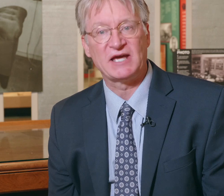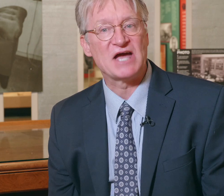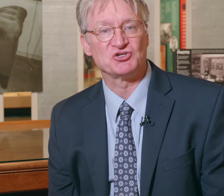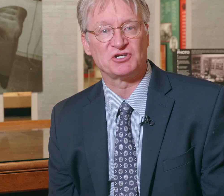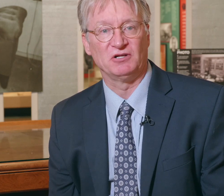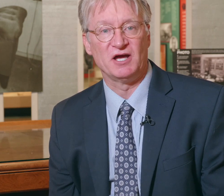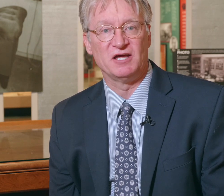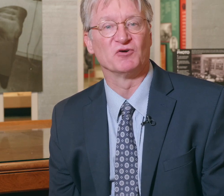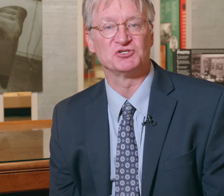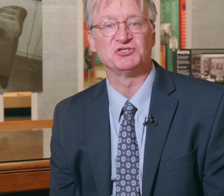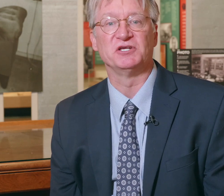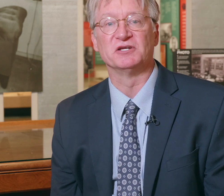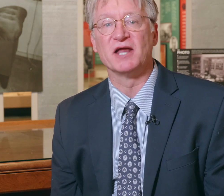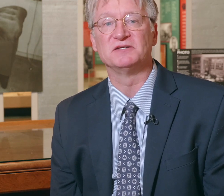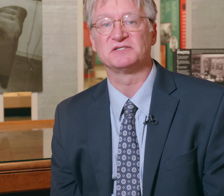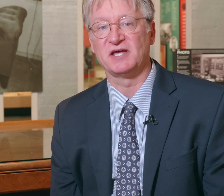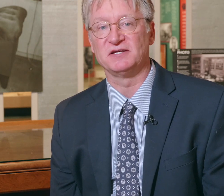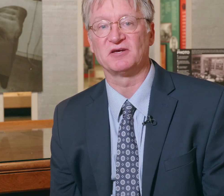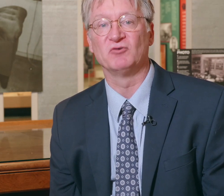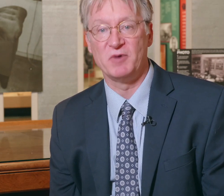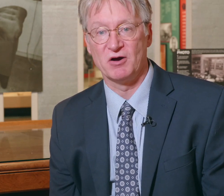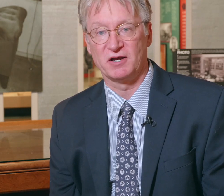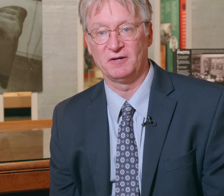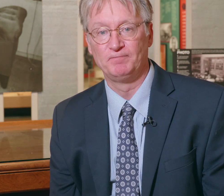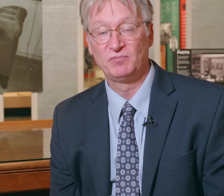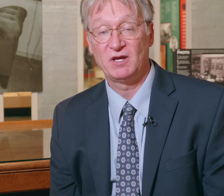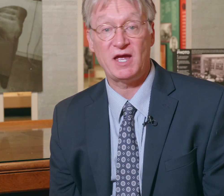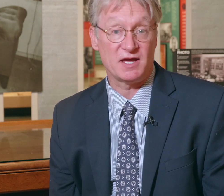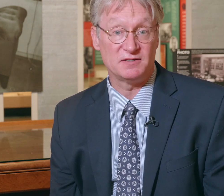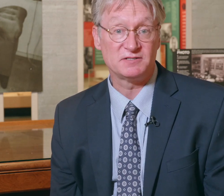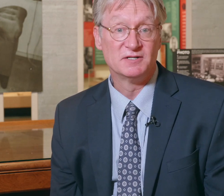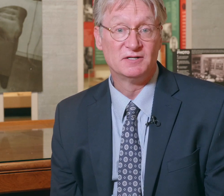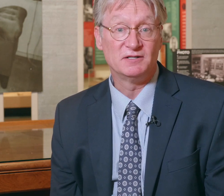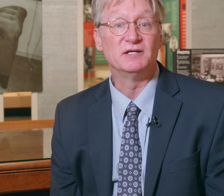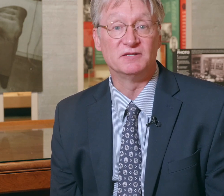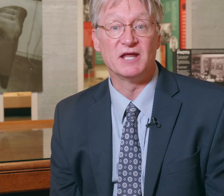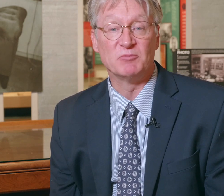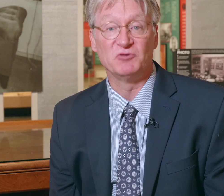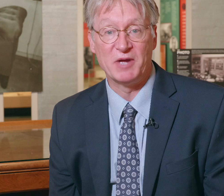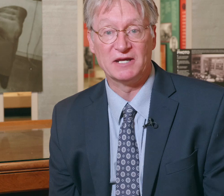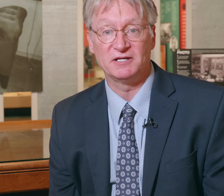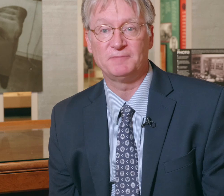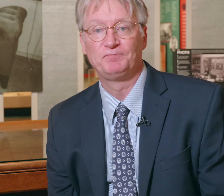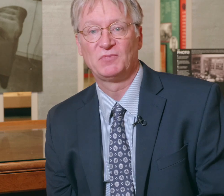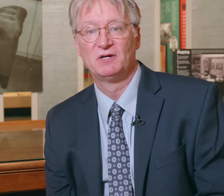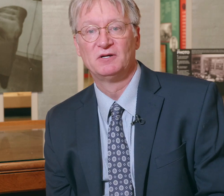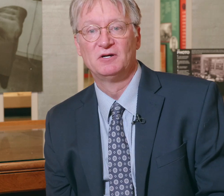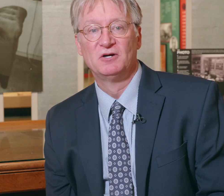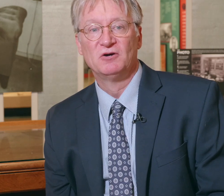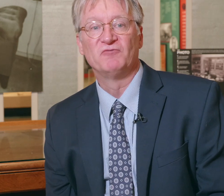Cassius Clay vs. the United States of America". And "In the Name of Humanity".